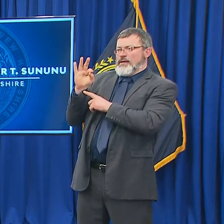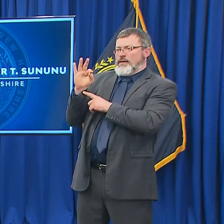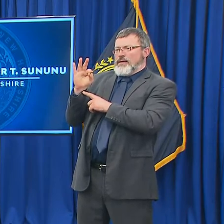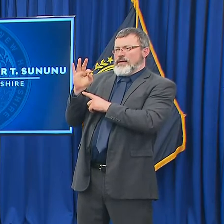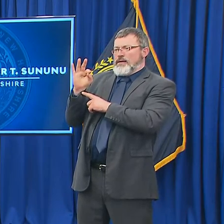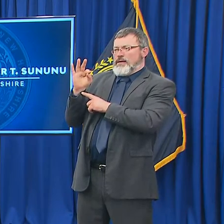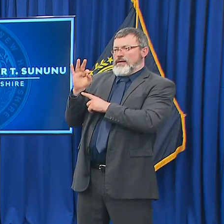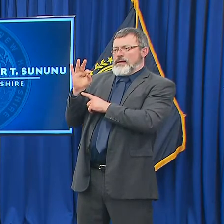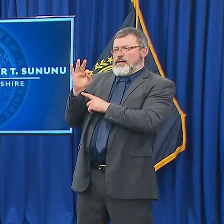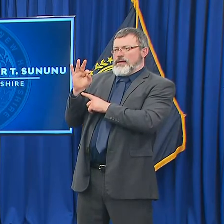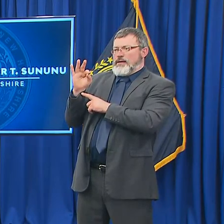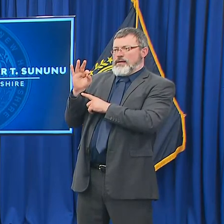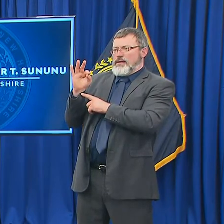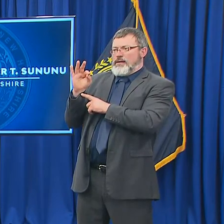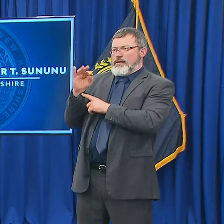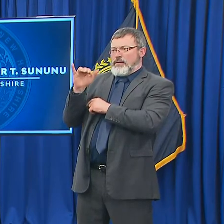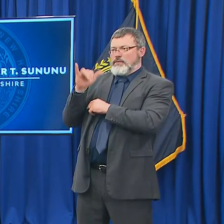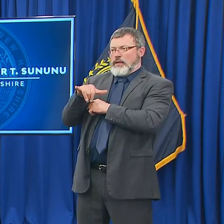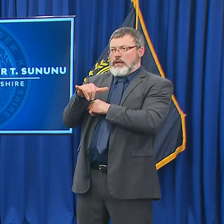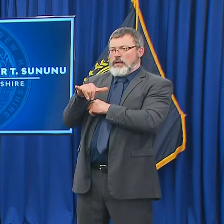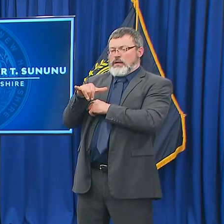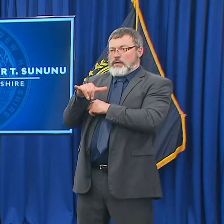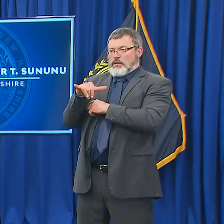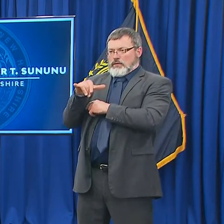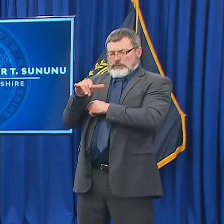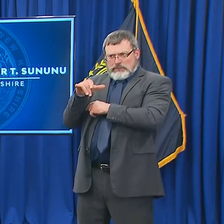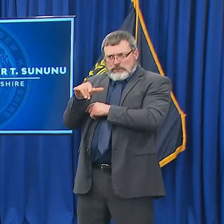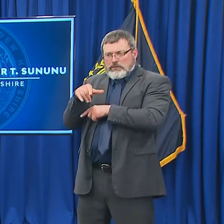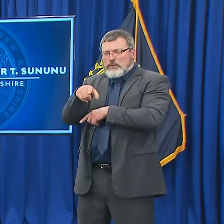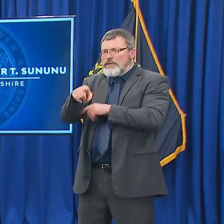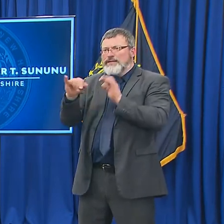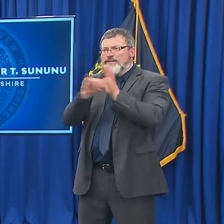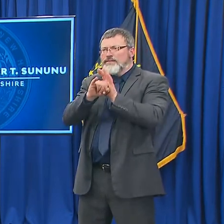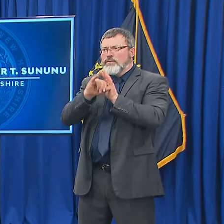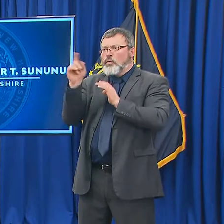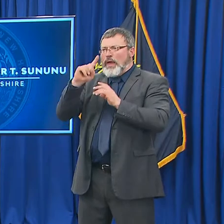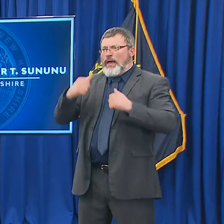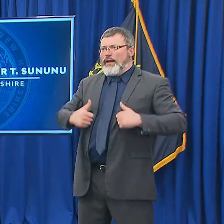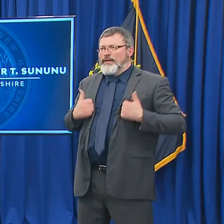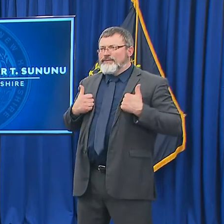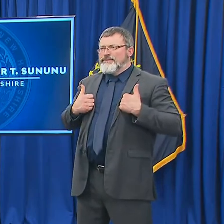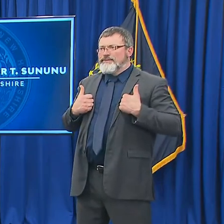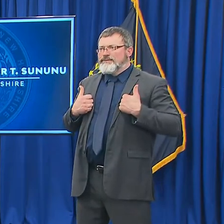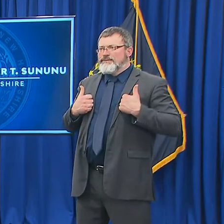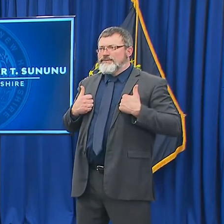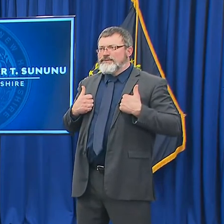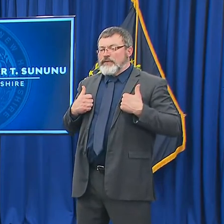other than to say the vast majority of folks are simply not picking up the phone. That's why I think it's so good that a more we're